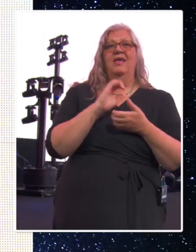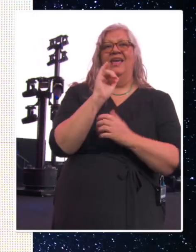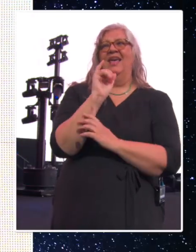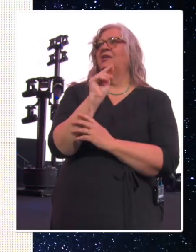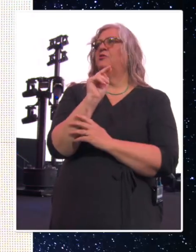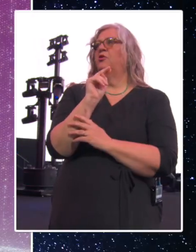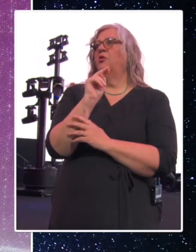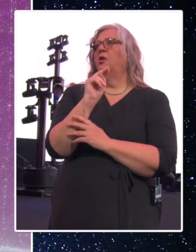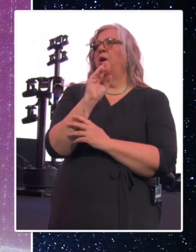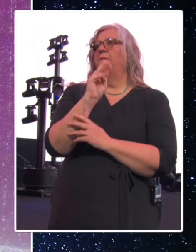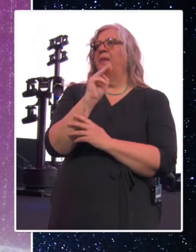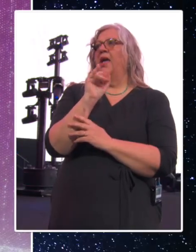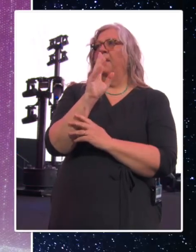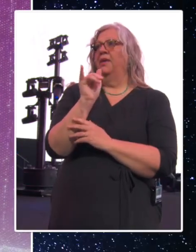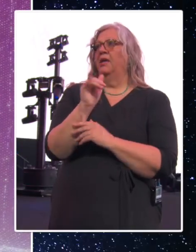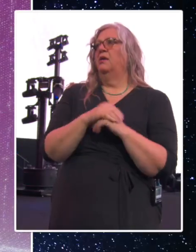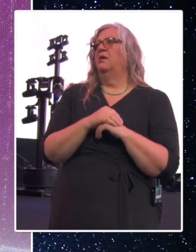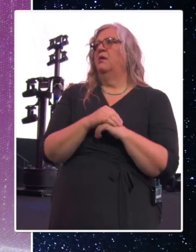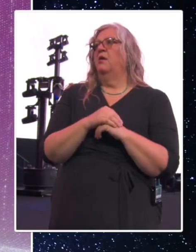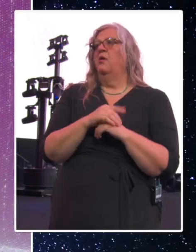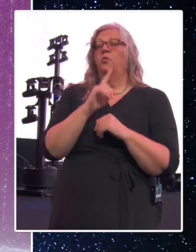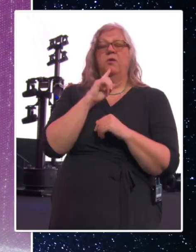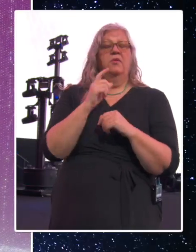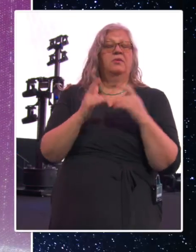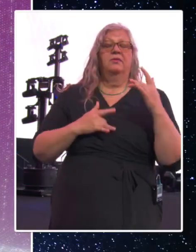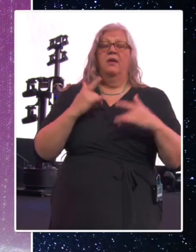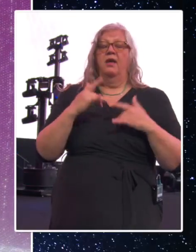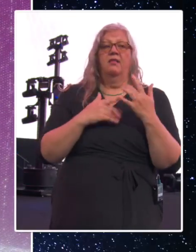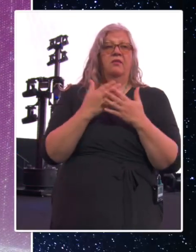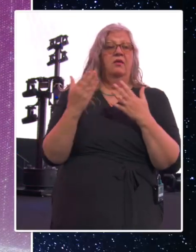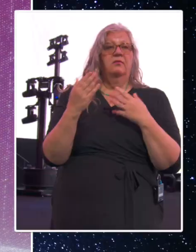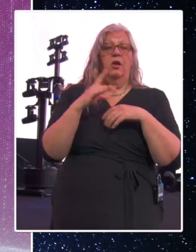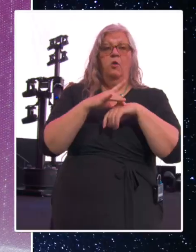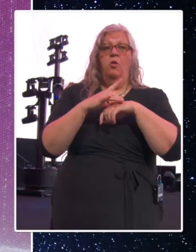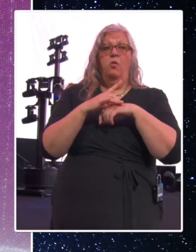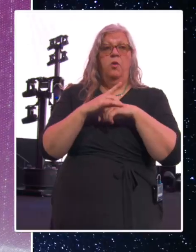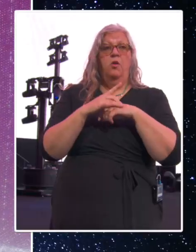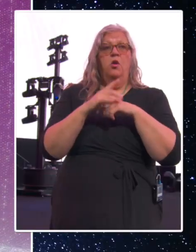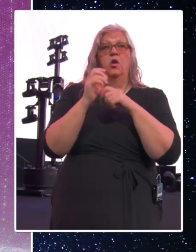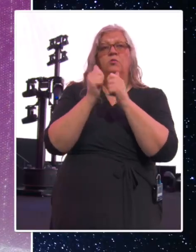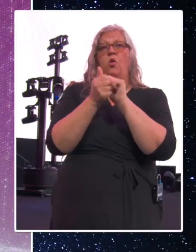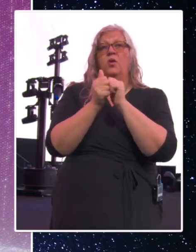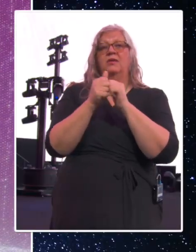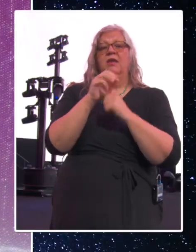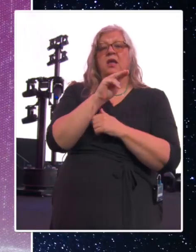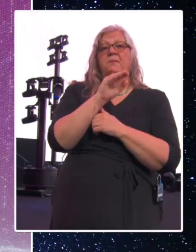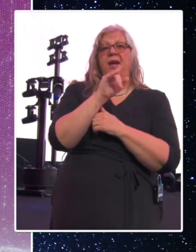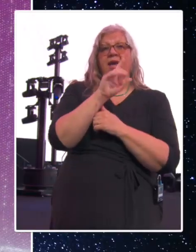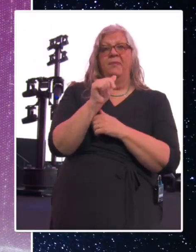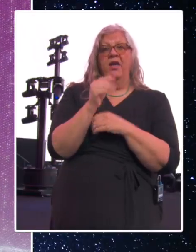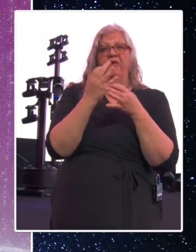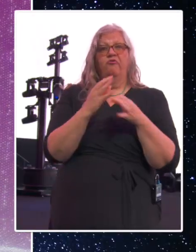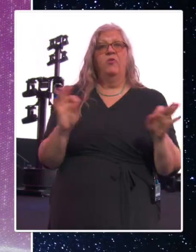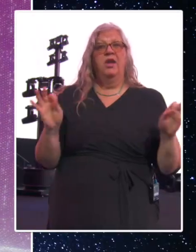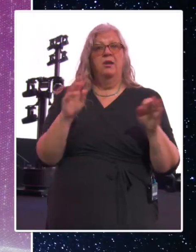one of the most exciting teams in global sports, and Miami Freedom Park, where they will soon play.